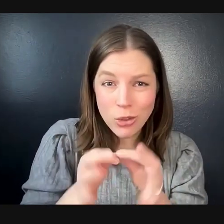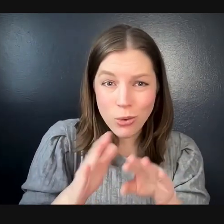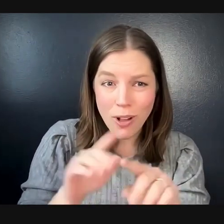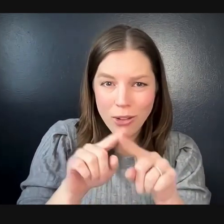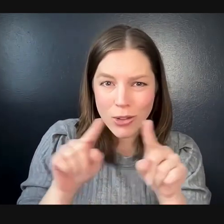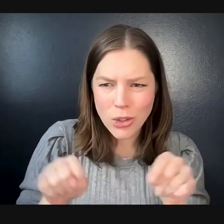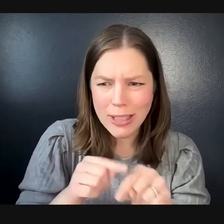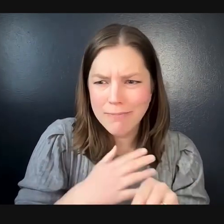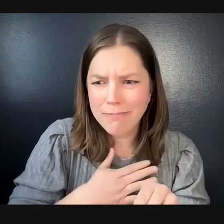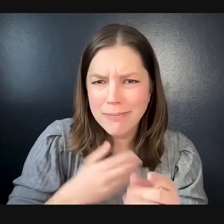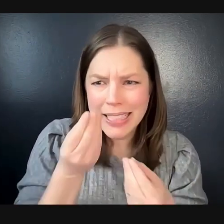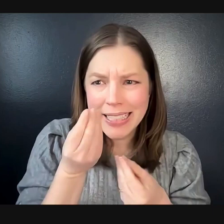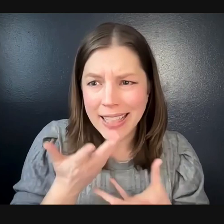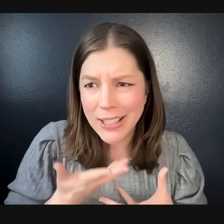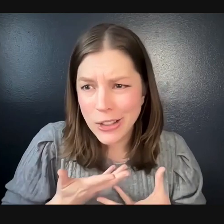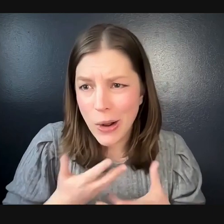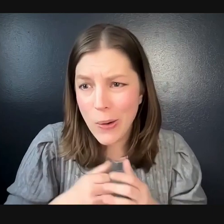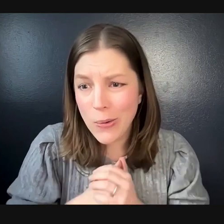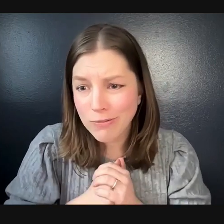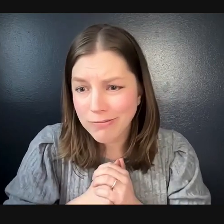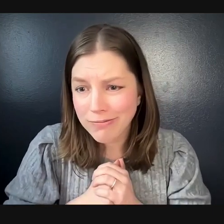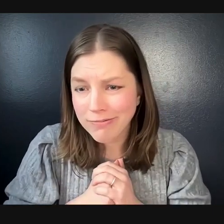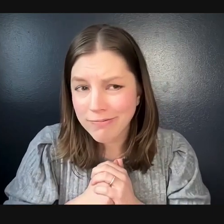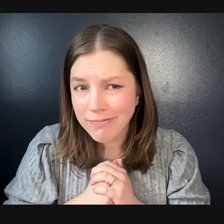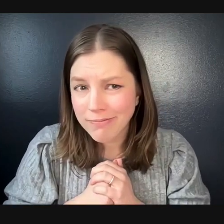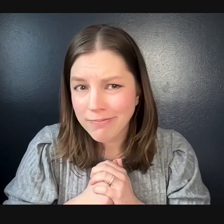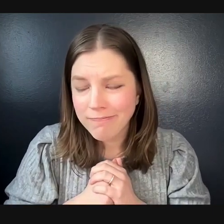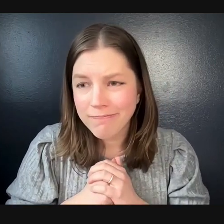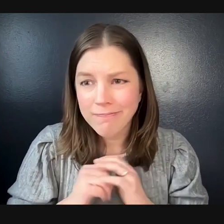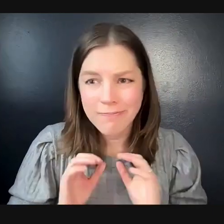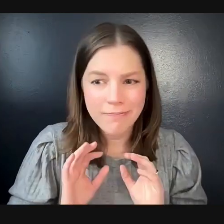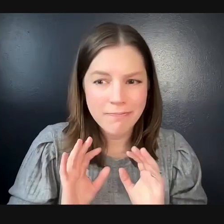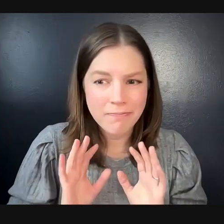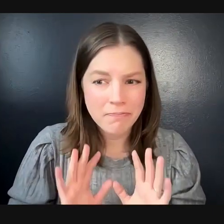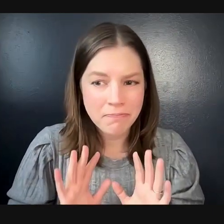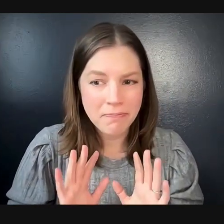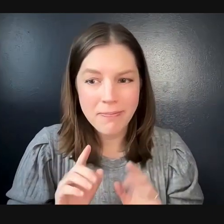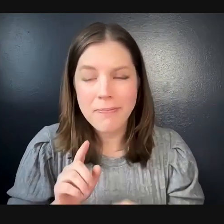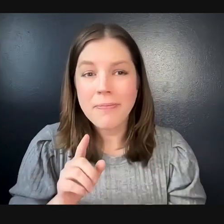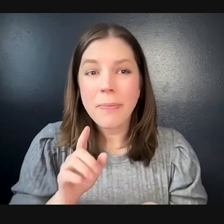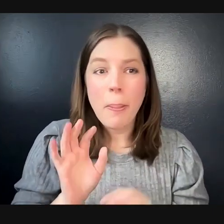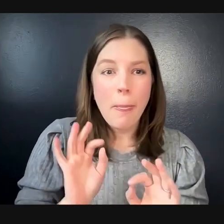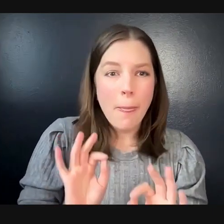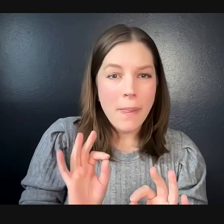If you need to see the interpreter who's speaking English, please do let me in the chat.